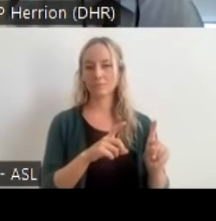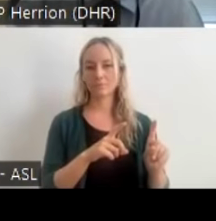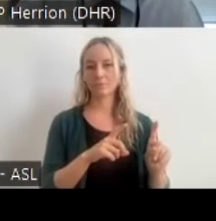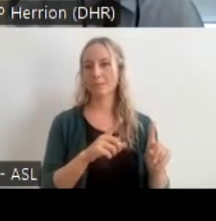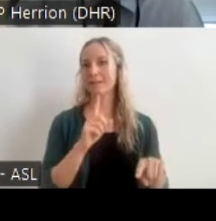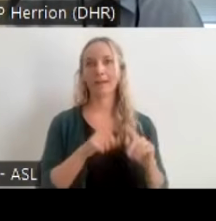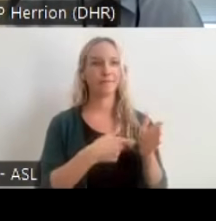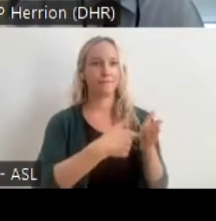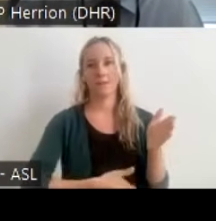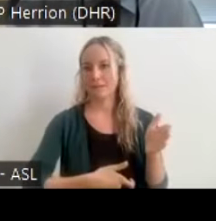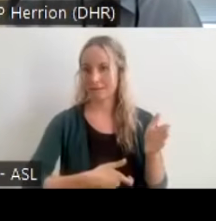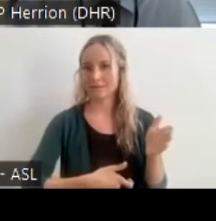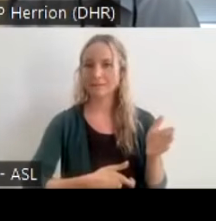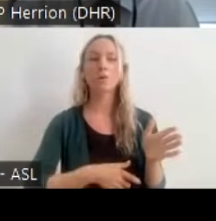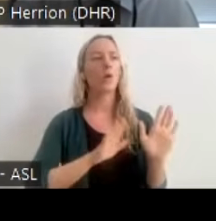fee for the presence of that animal, Those types of things